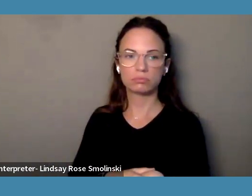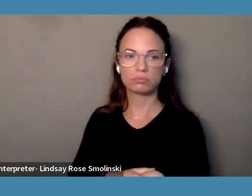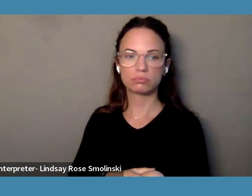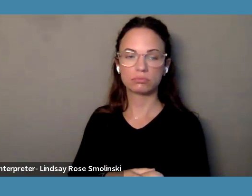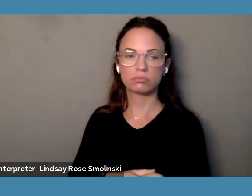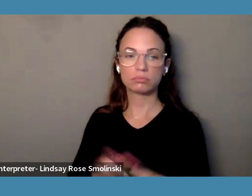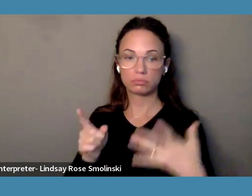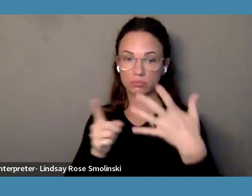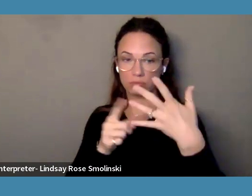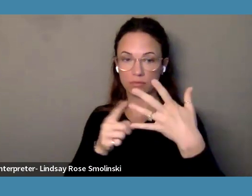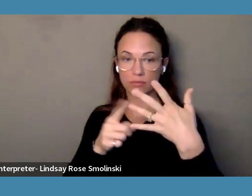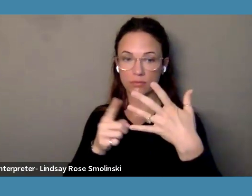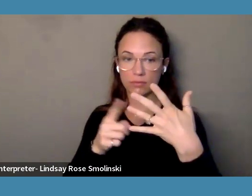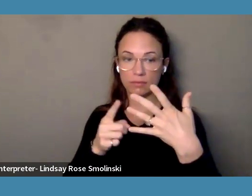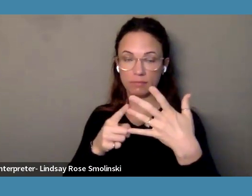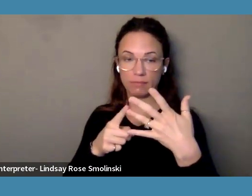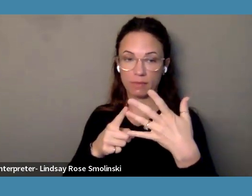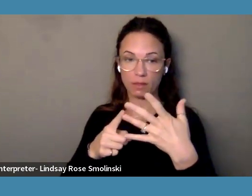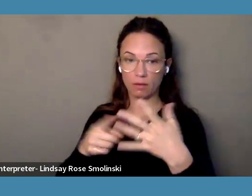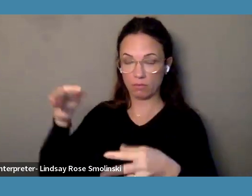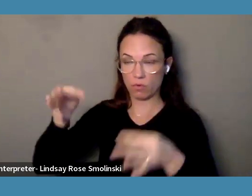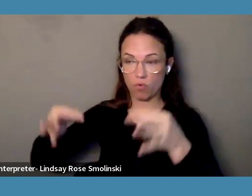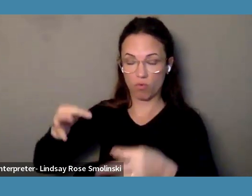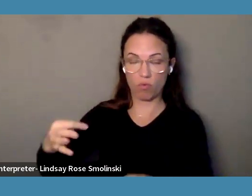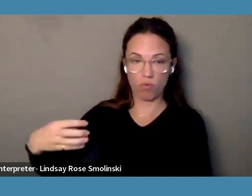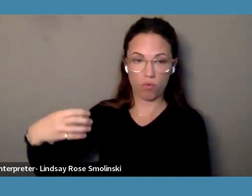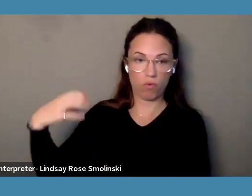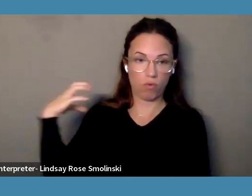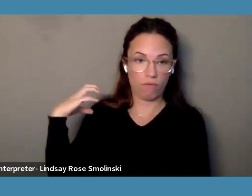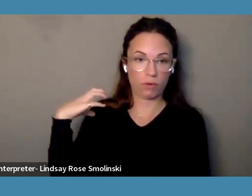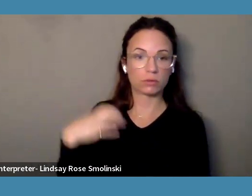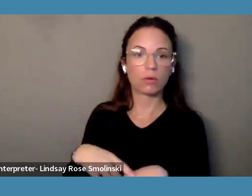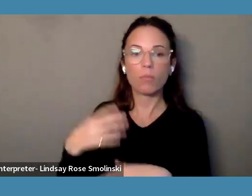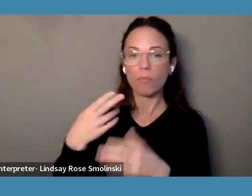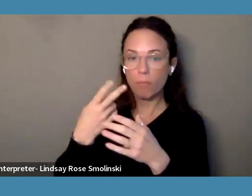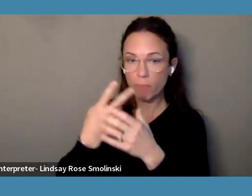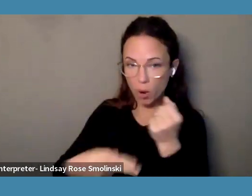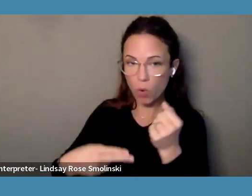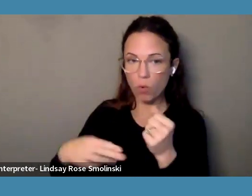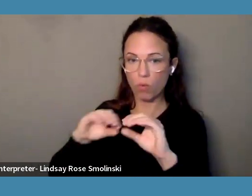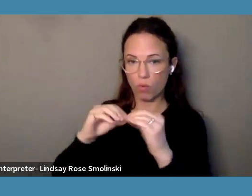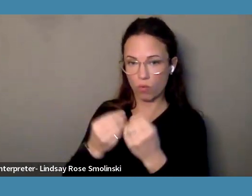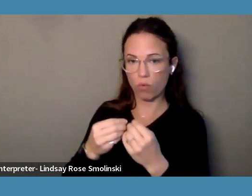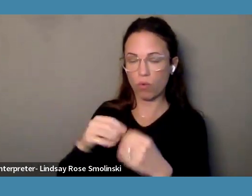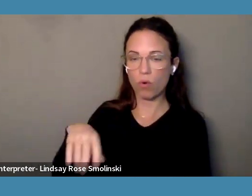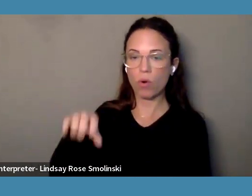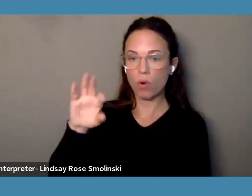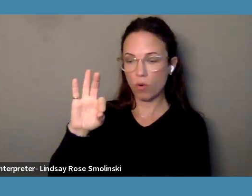The hearing officer. In both OFH and OAH hearings,